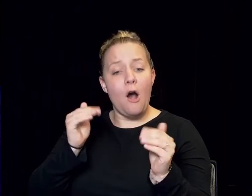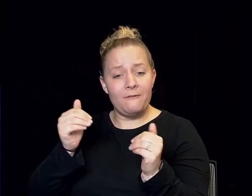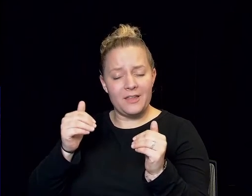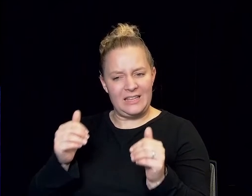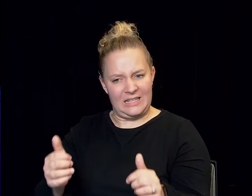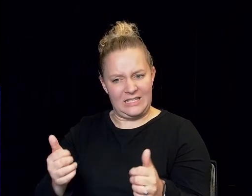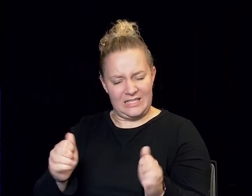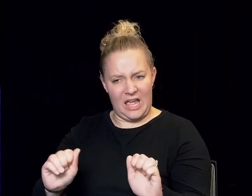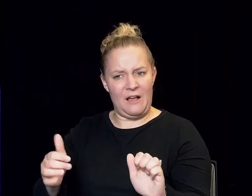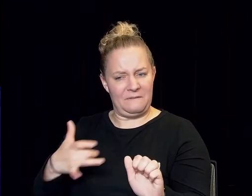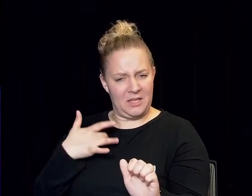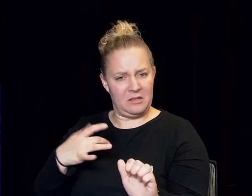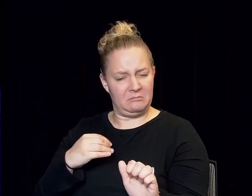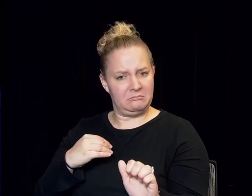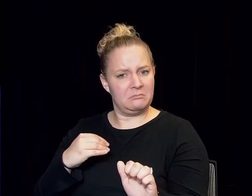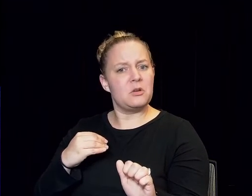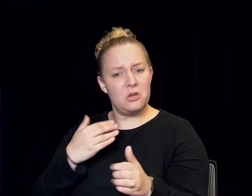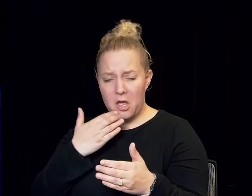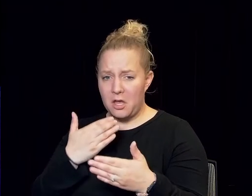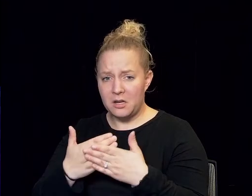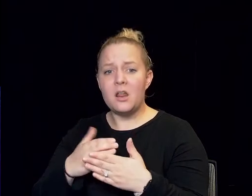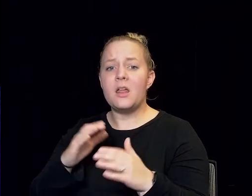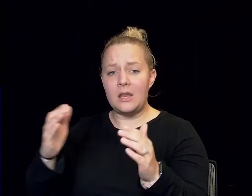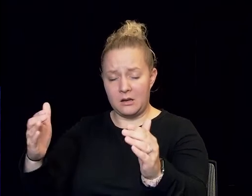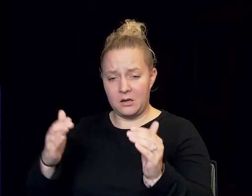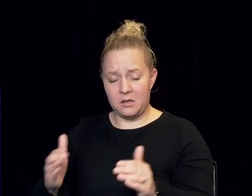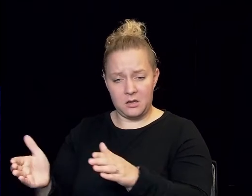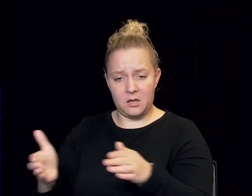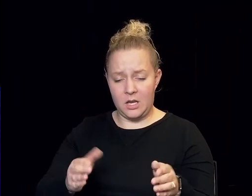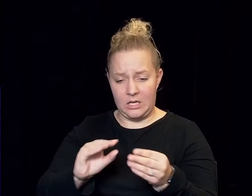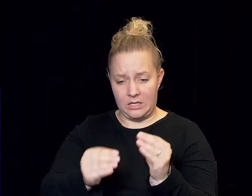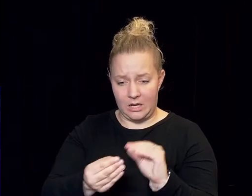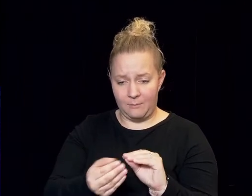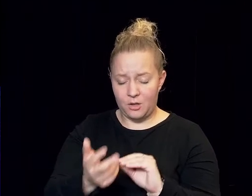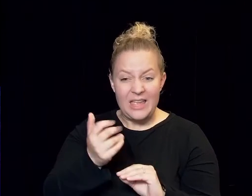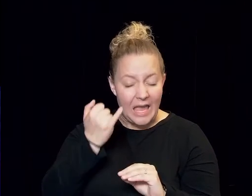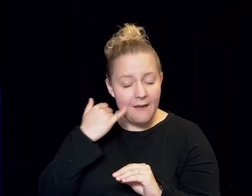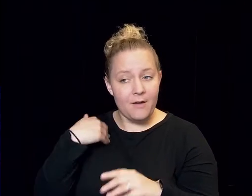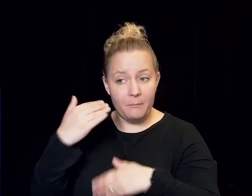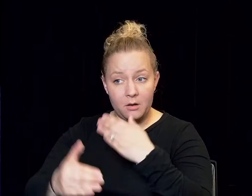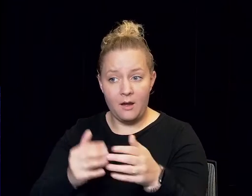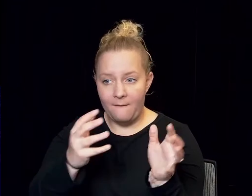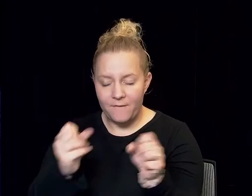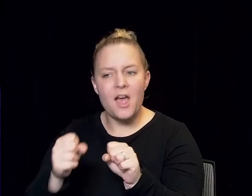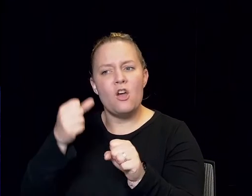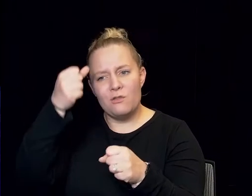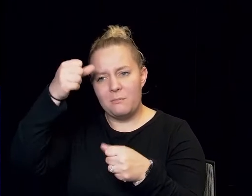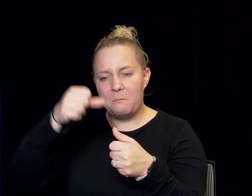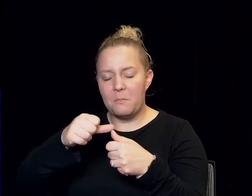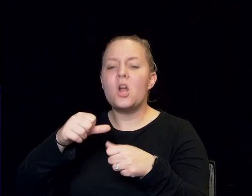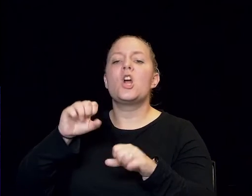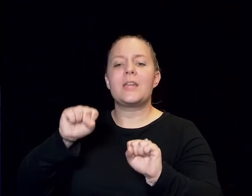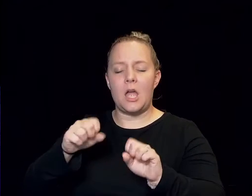example number three. And, if I am going too fast, remember you can always pause. You could rewind. You